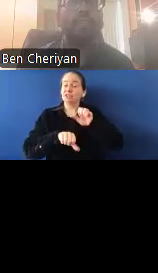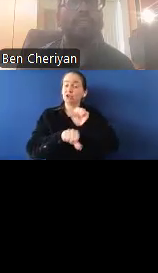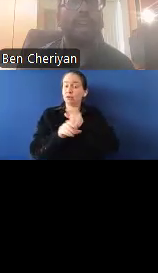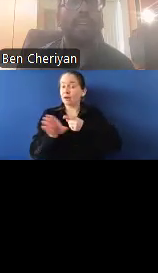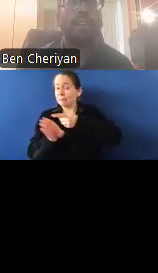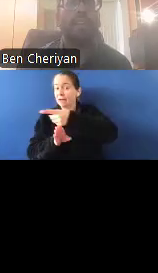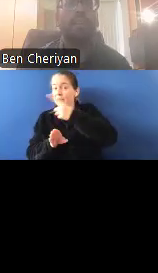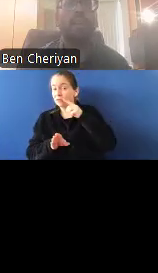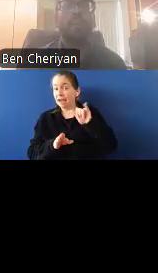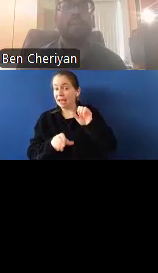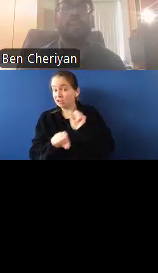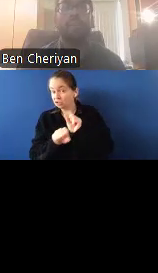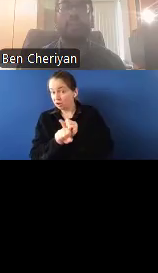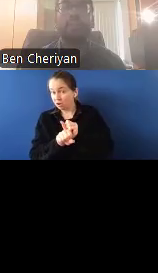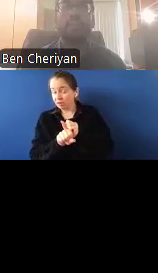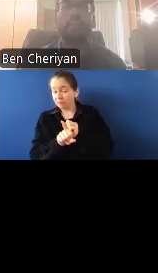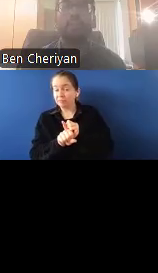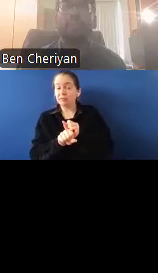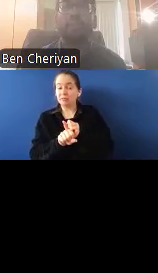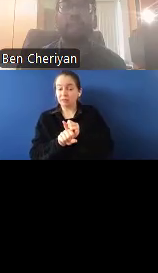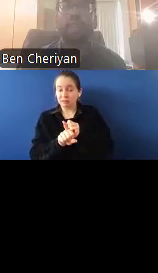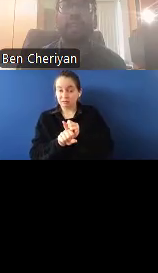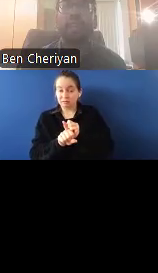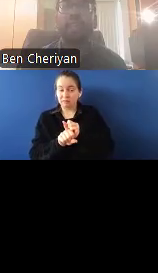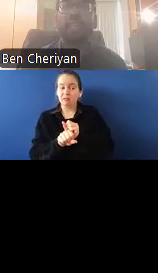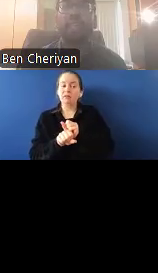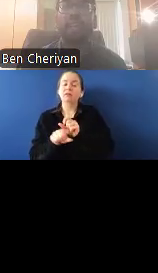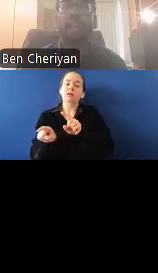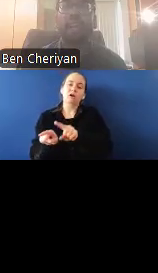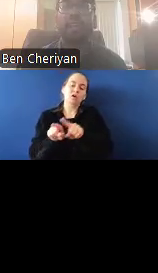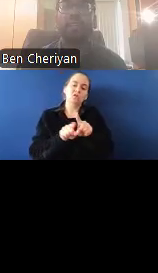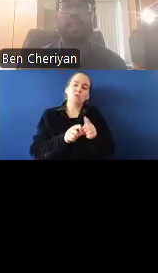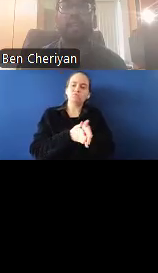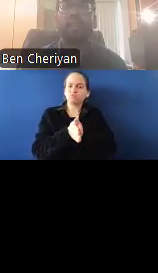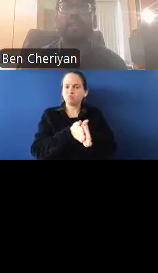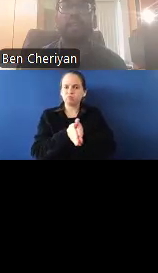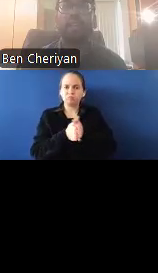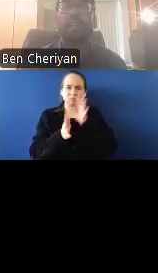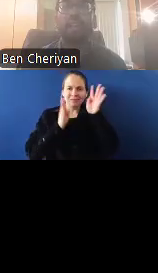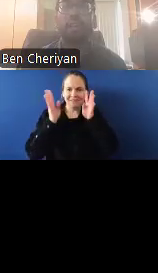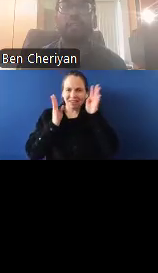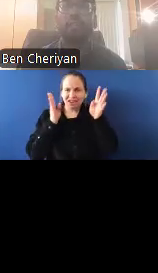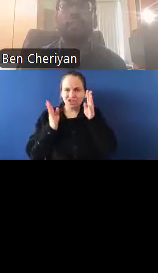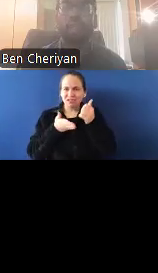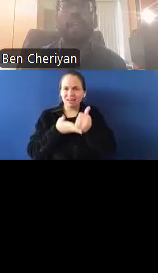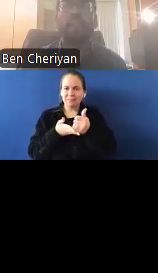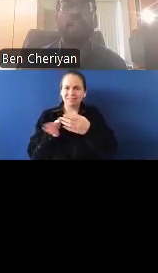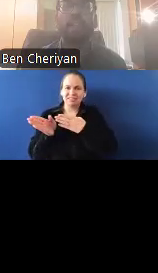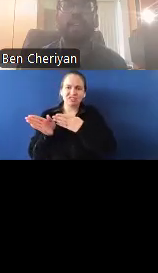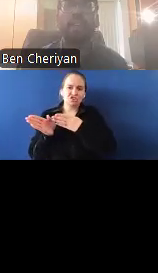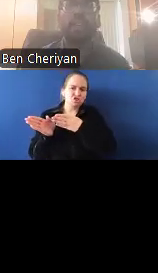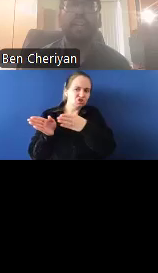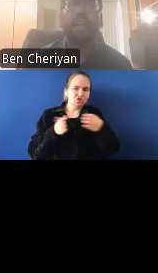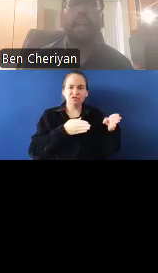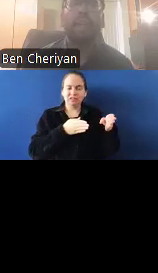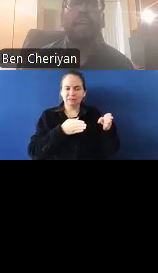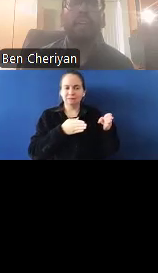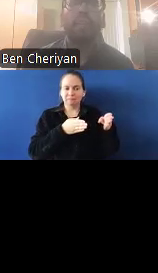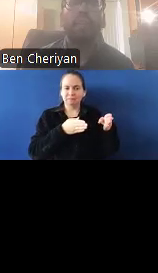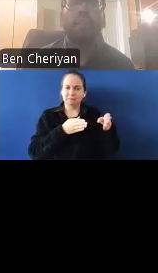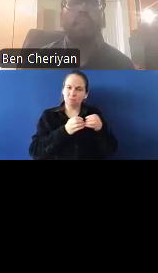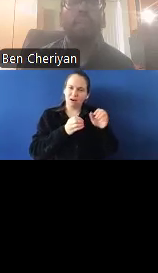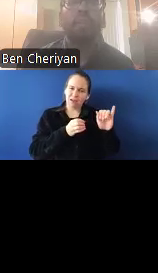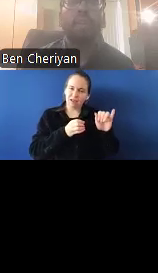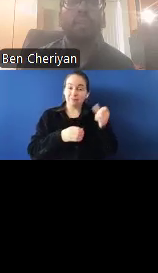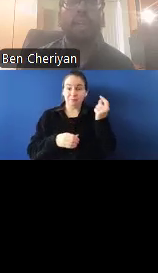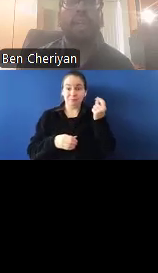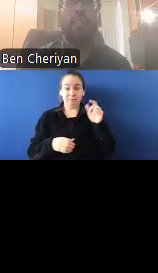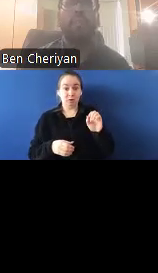as well as refueling innovation and shipping, refueling innovation. At ODEP, we work with